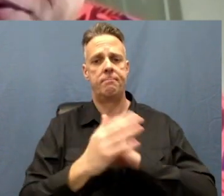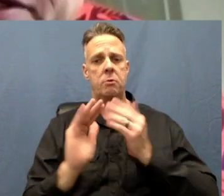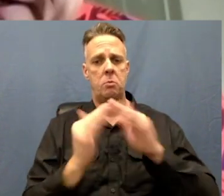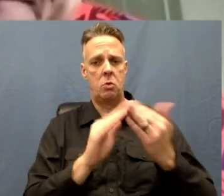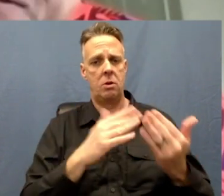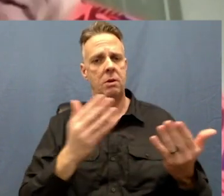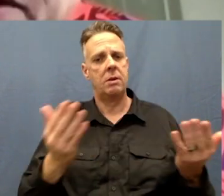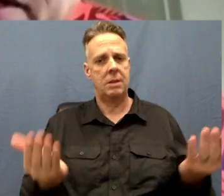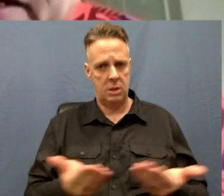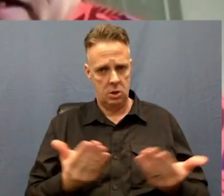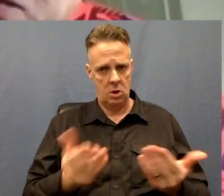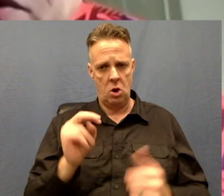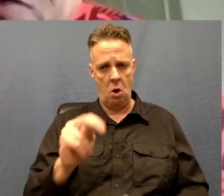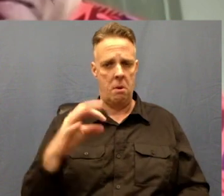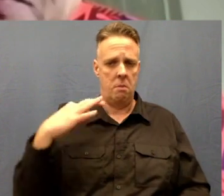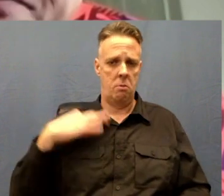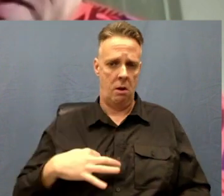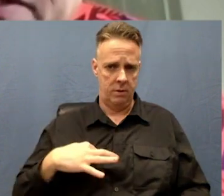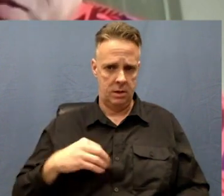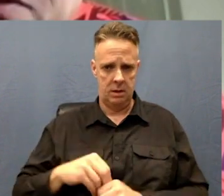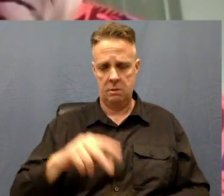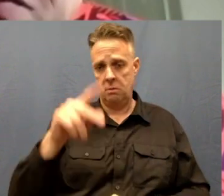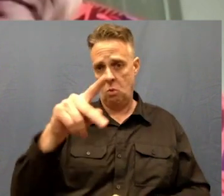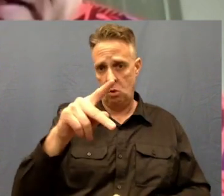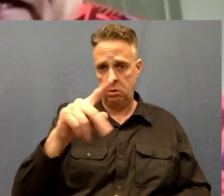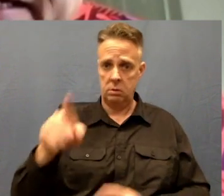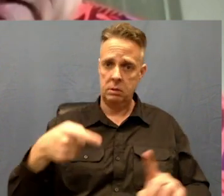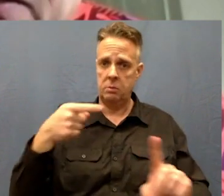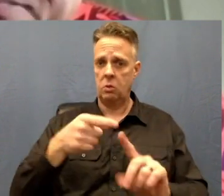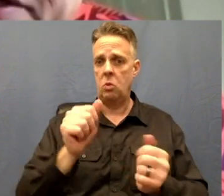A NONPROFIT ORGANIZATION IN PORTLAND, AND I WORK SPECIFICALLY WITH THE PACIFIC ISLAND COMMUNITY